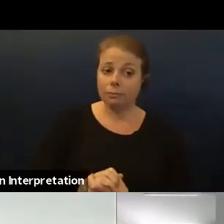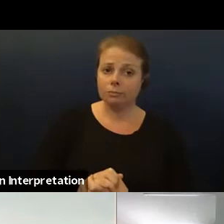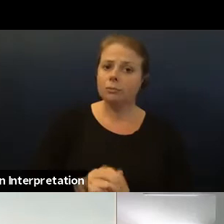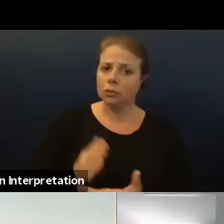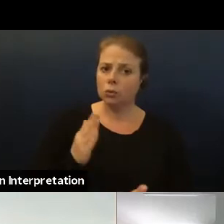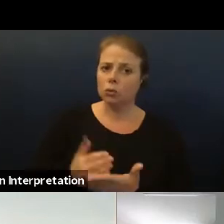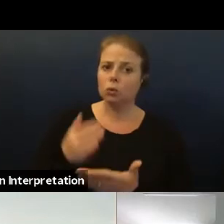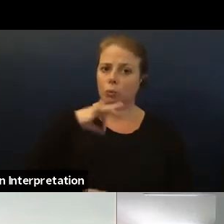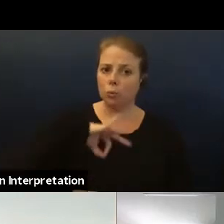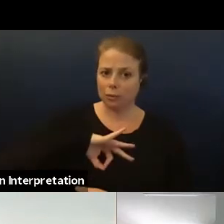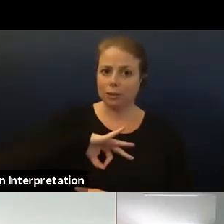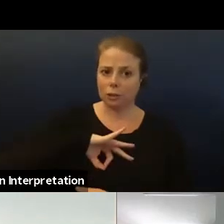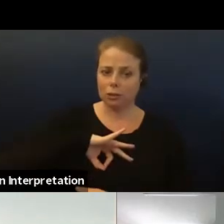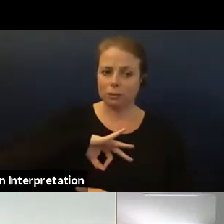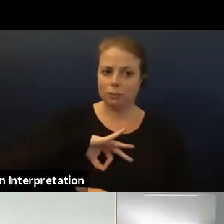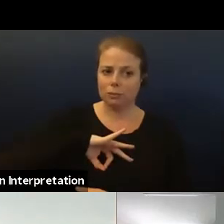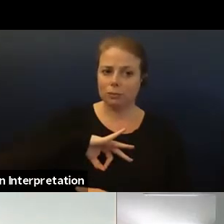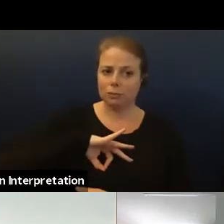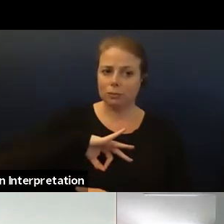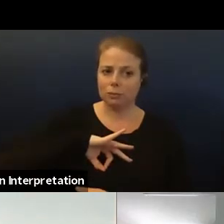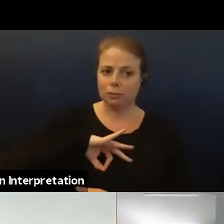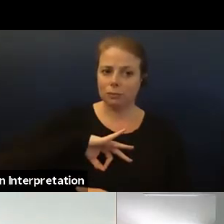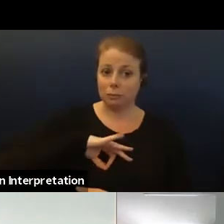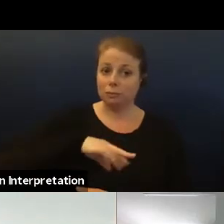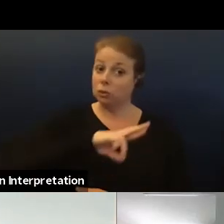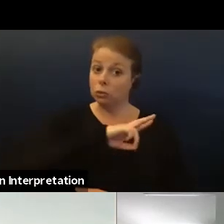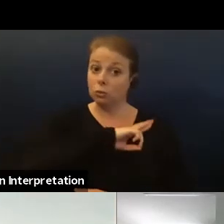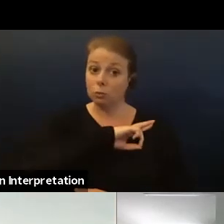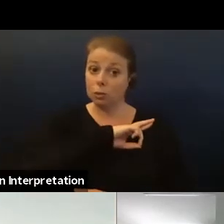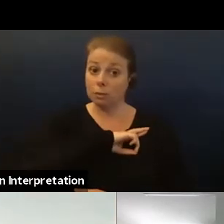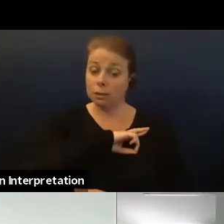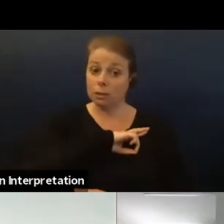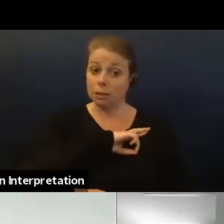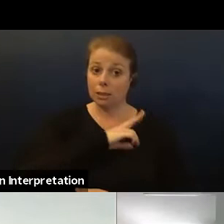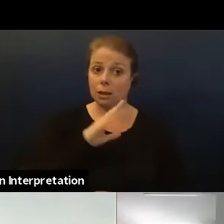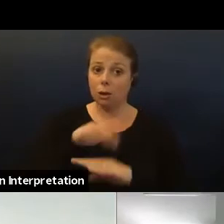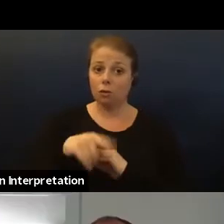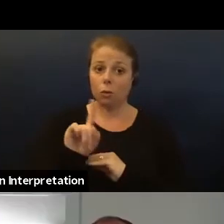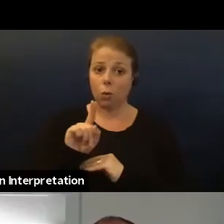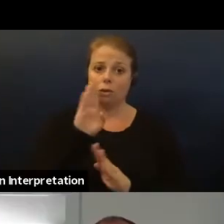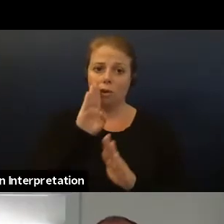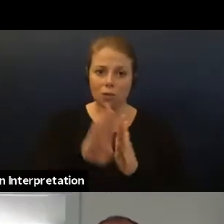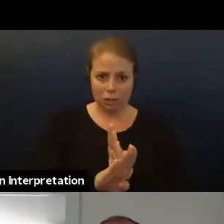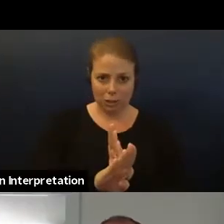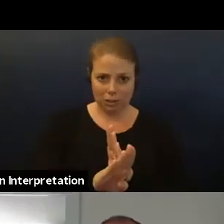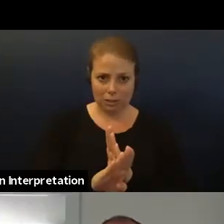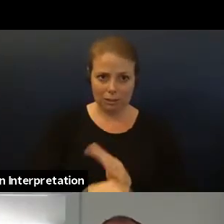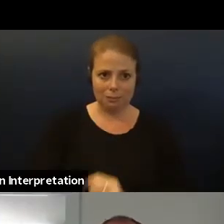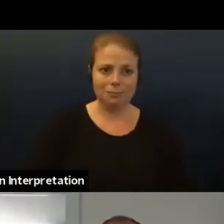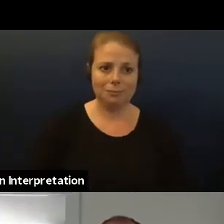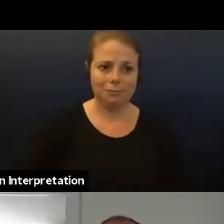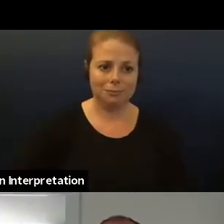and a responsibility of confidentiality. >>PIP: Thank you Ali. Kevin, what's your